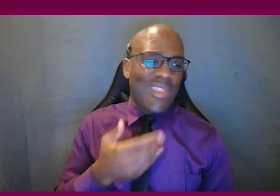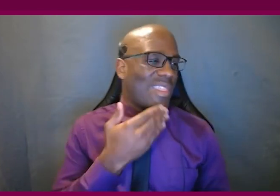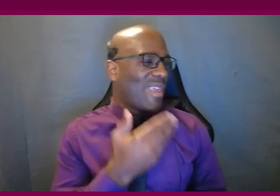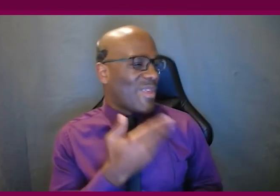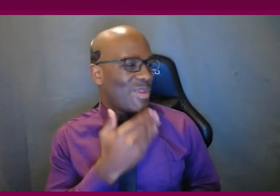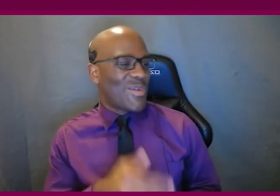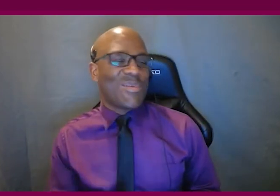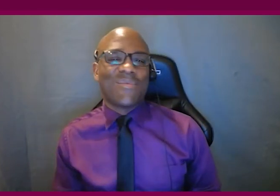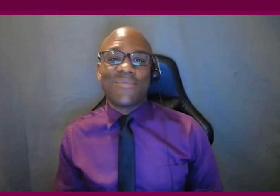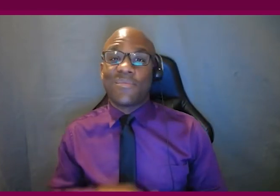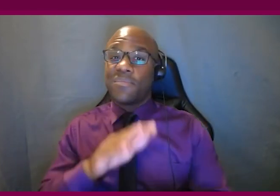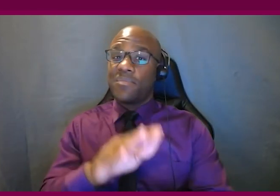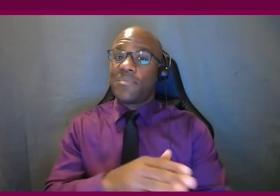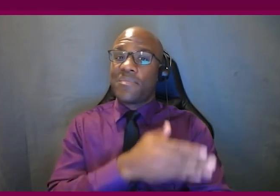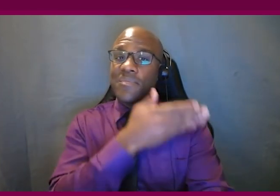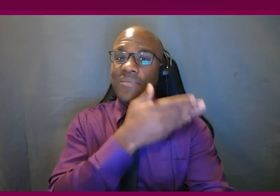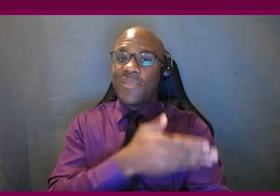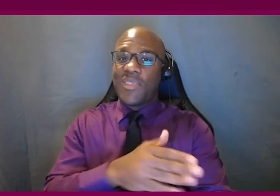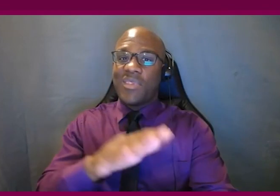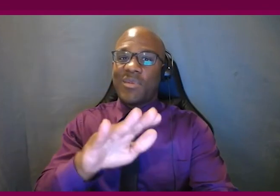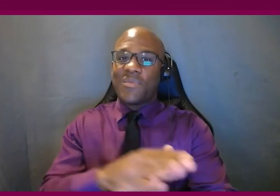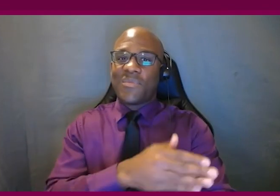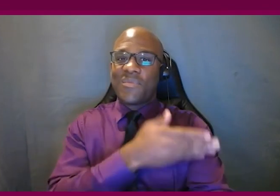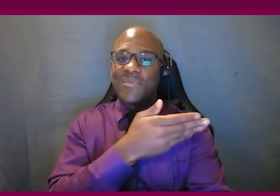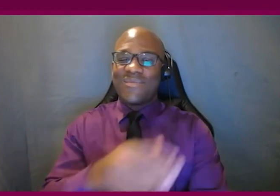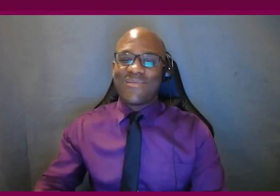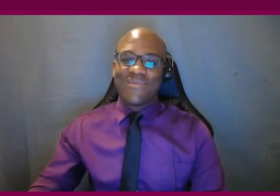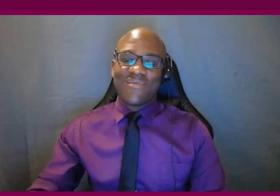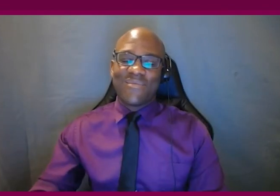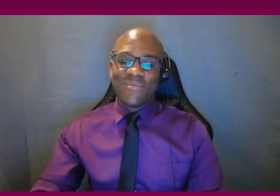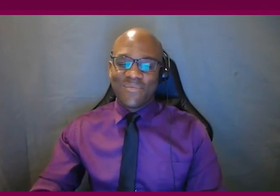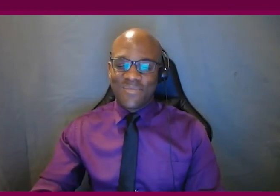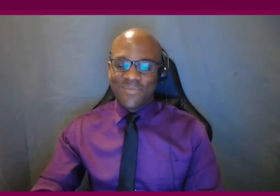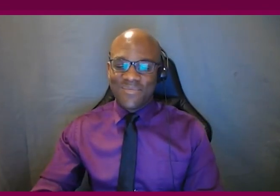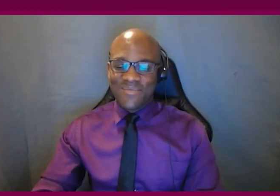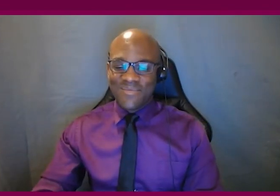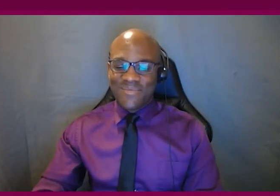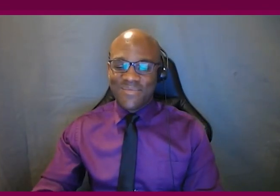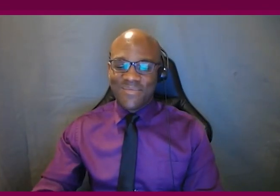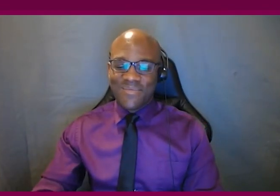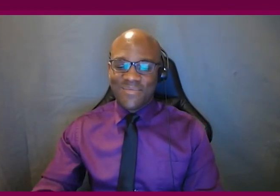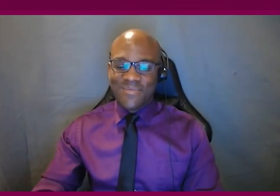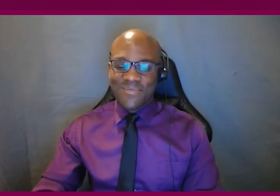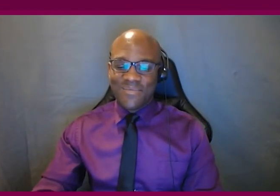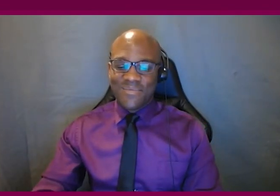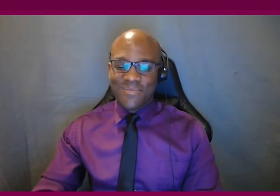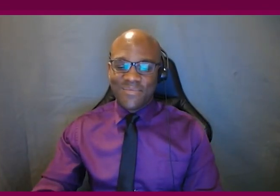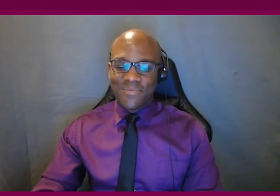Ashley Inkumsah: Bri was such an incredible person to chat with.